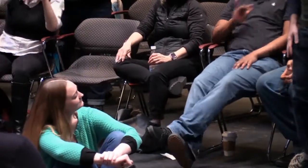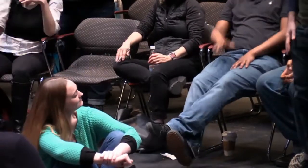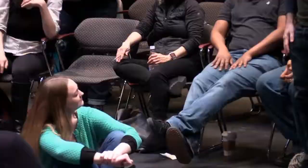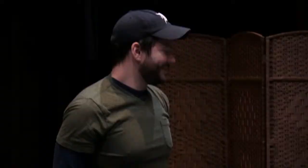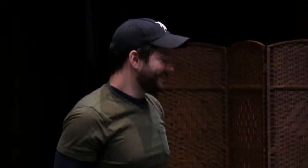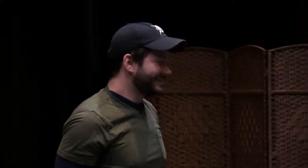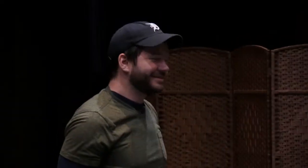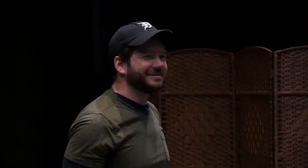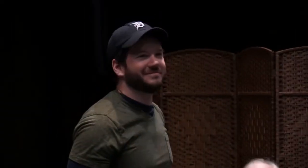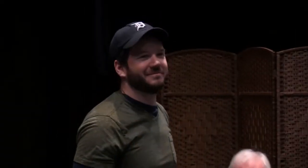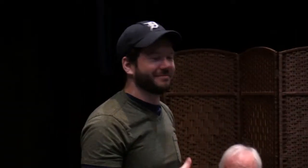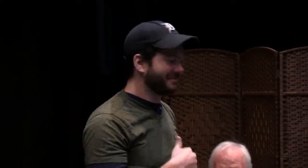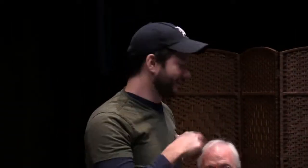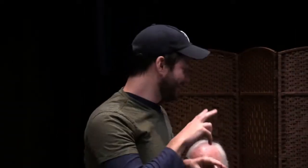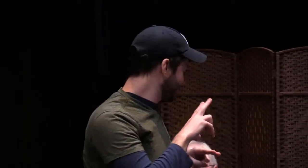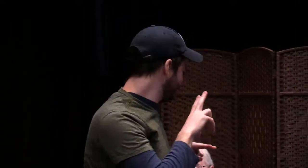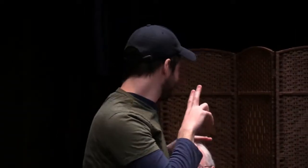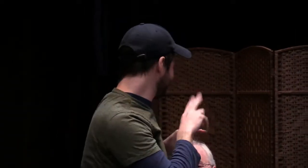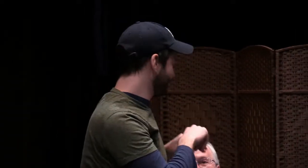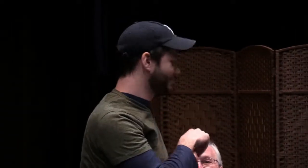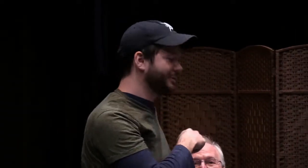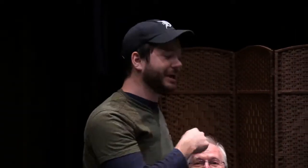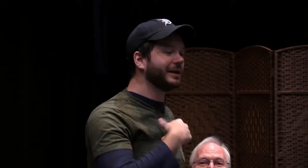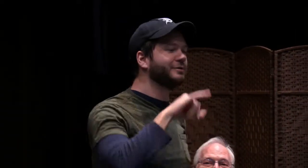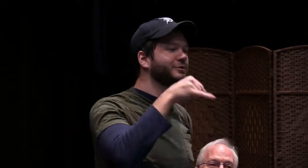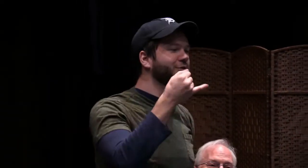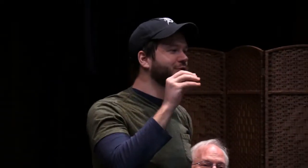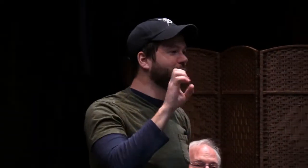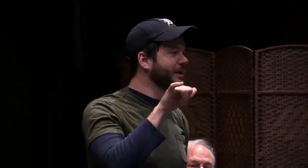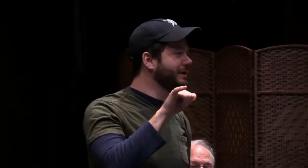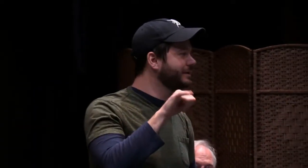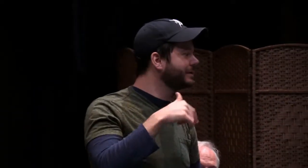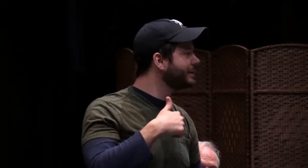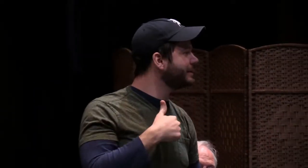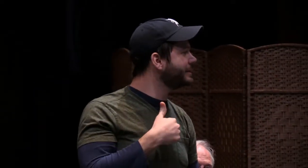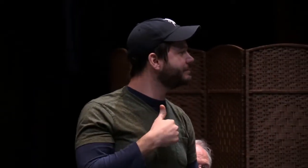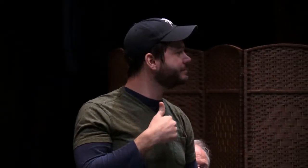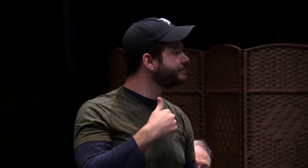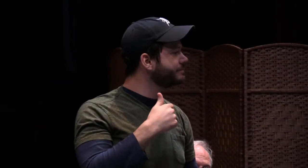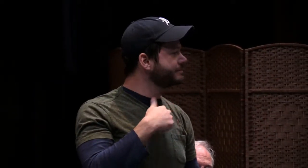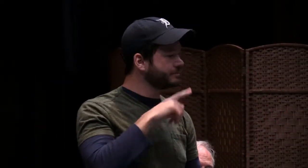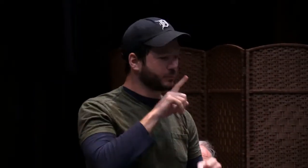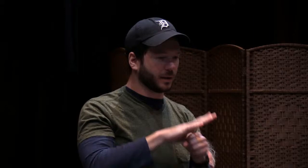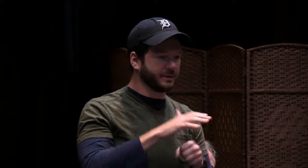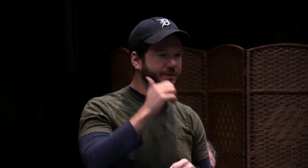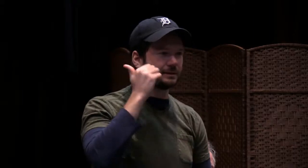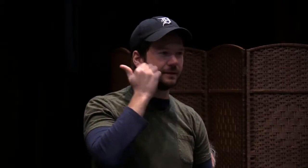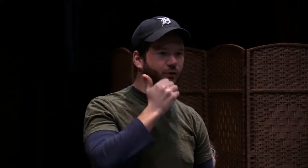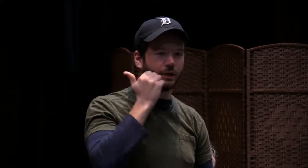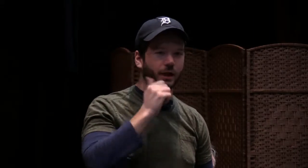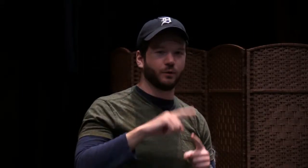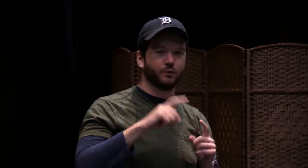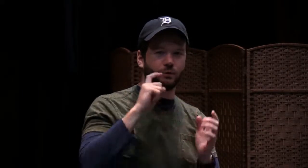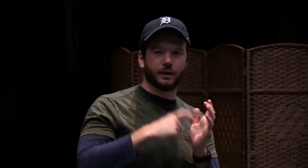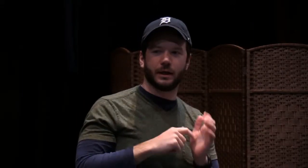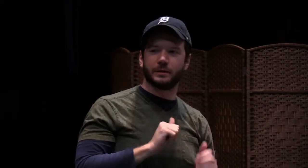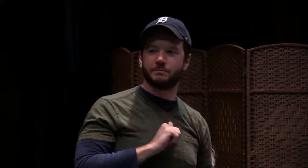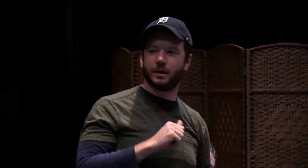of your hand, my hand, together. Hi, I'm Joey. My commitment is that everyday,